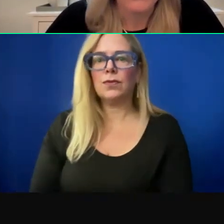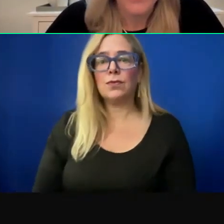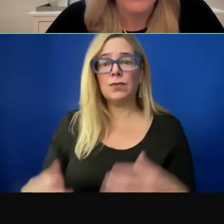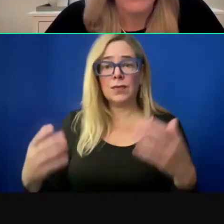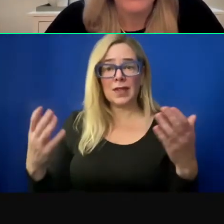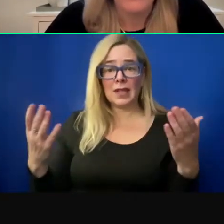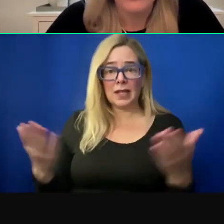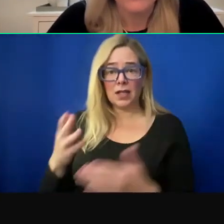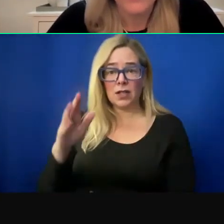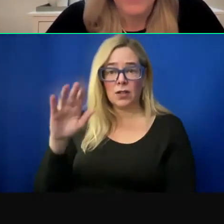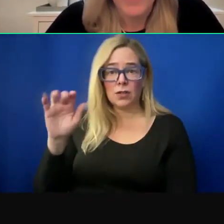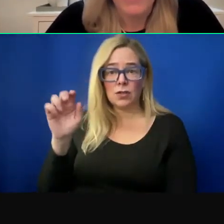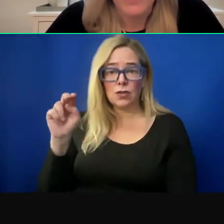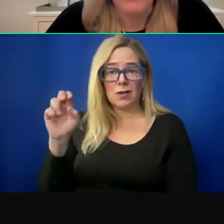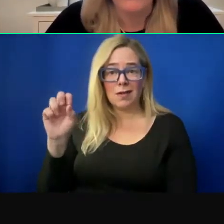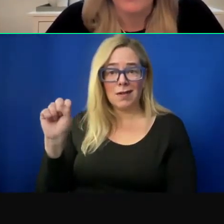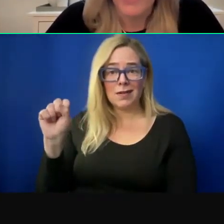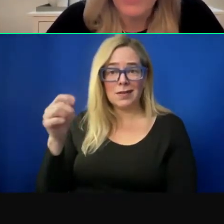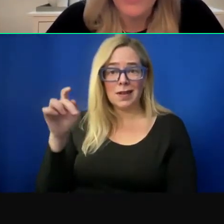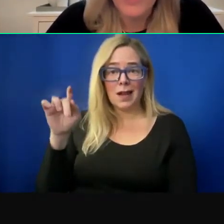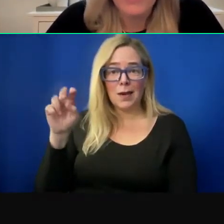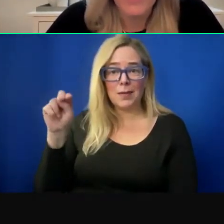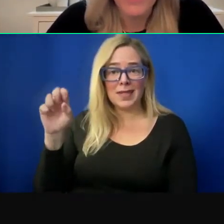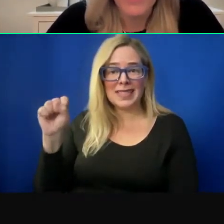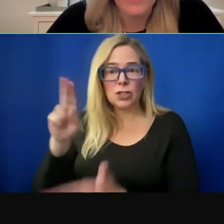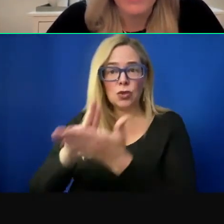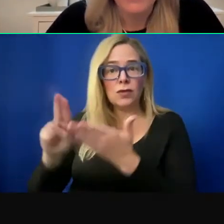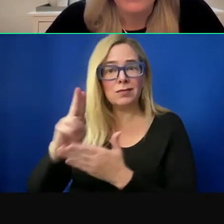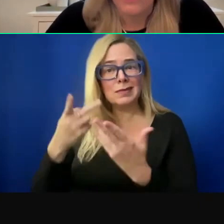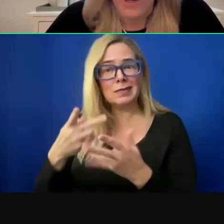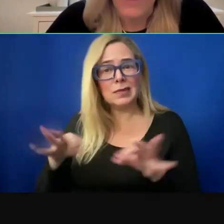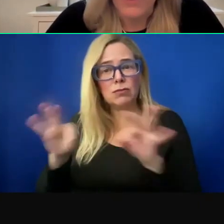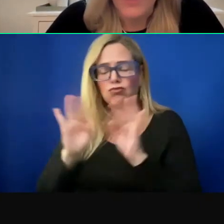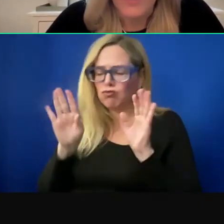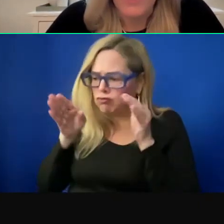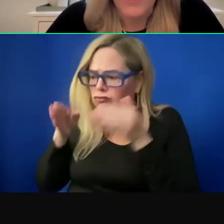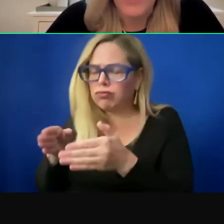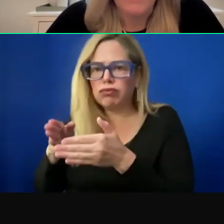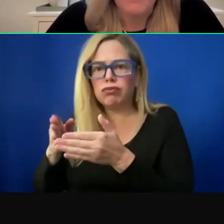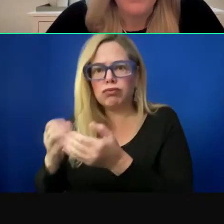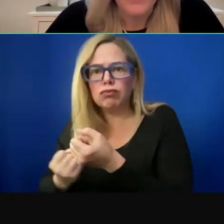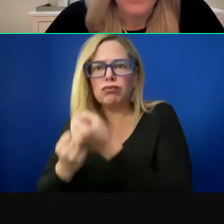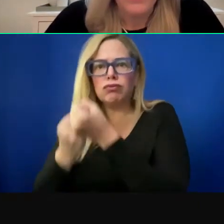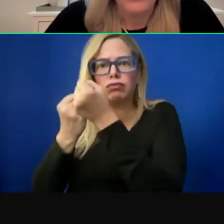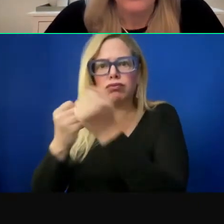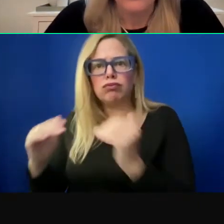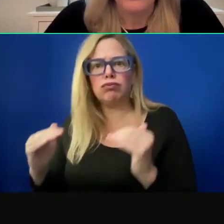our tagline is shifting the paradigm from living with a disability to thriving with a disability.